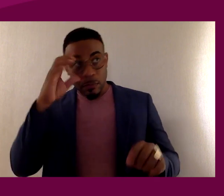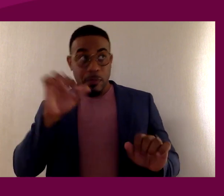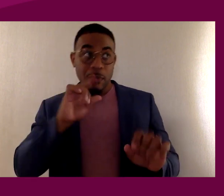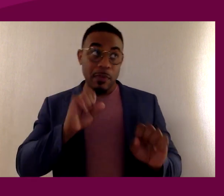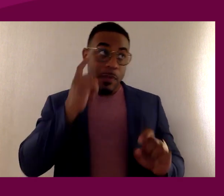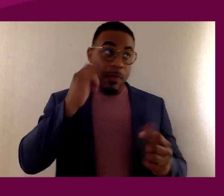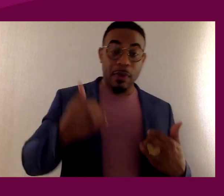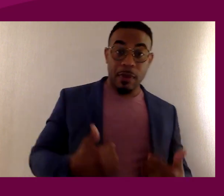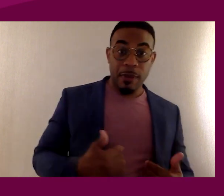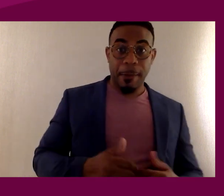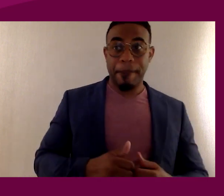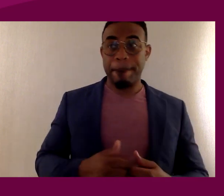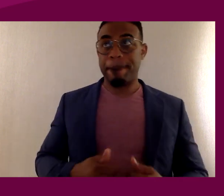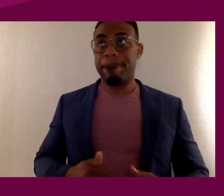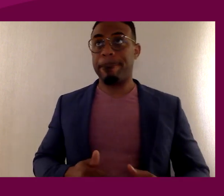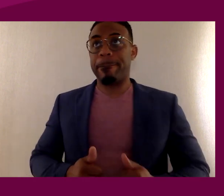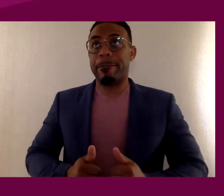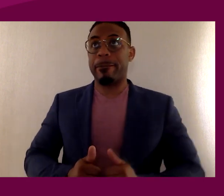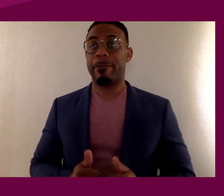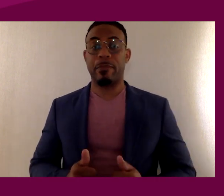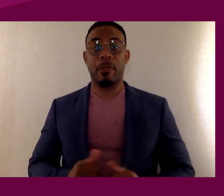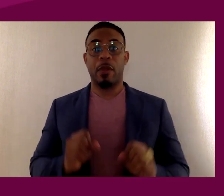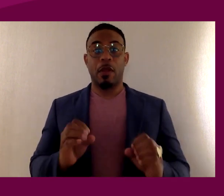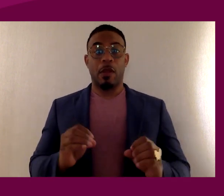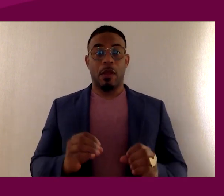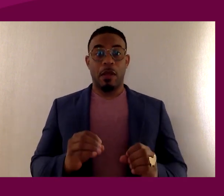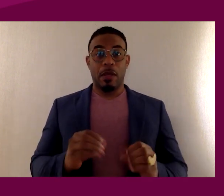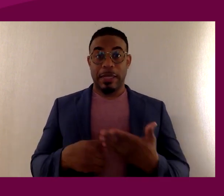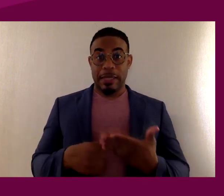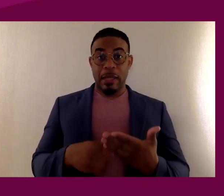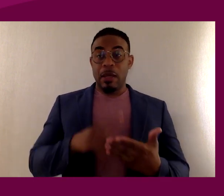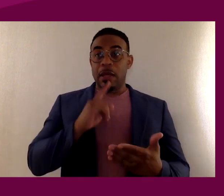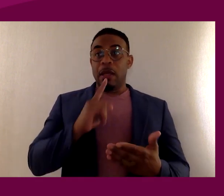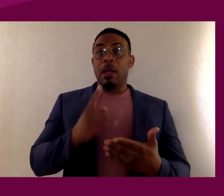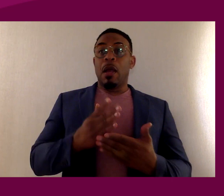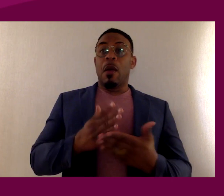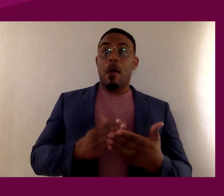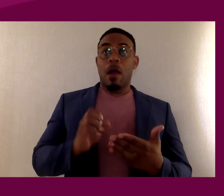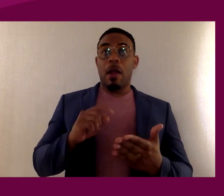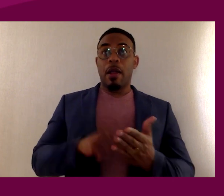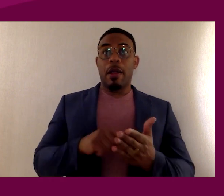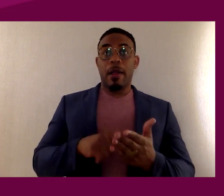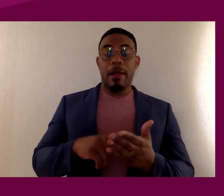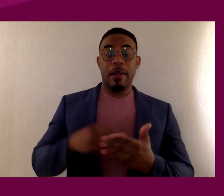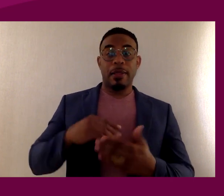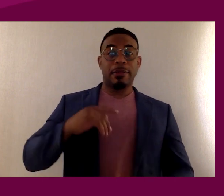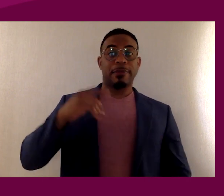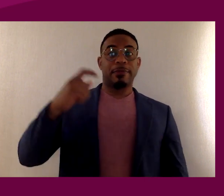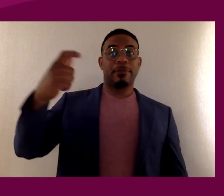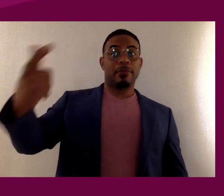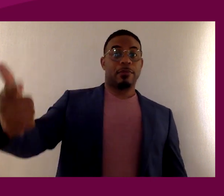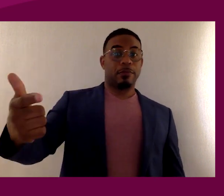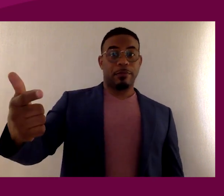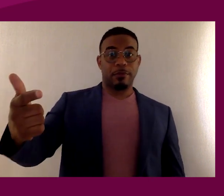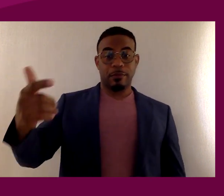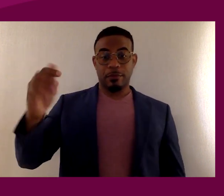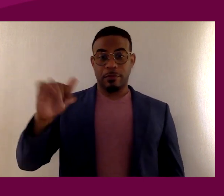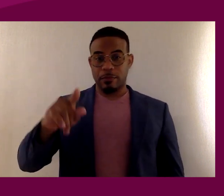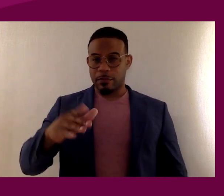it was possible for them, it could be possible for me. The dialogue is part of the handoff